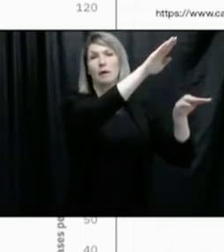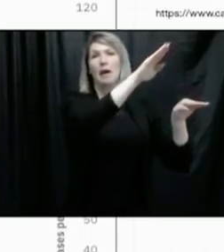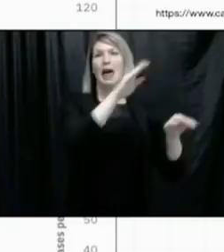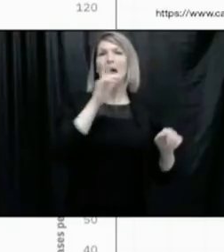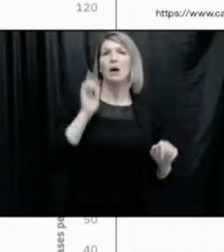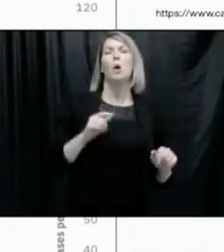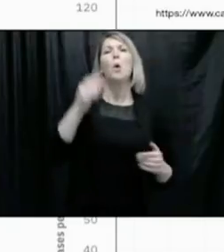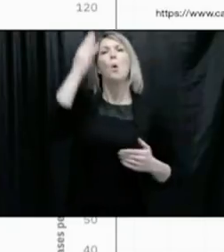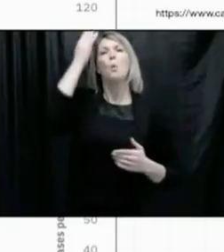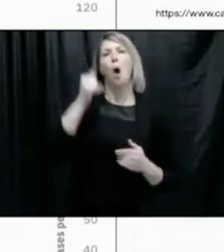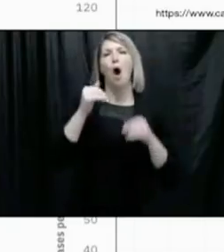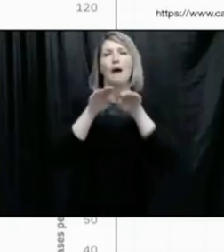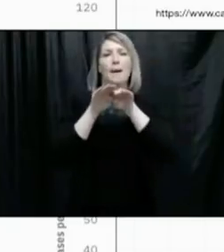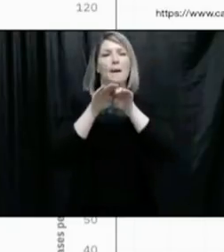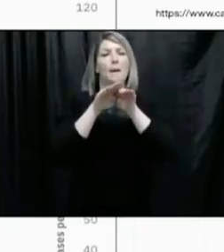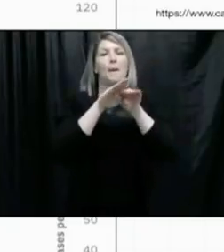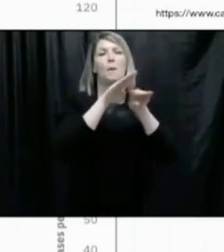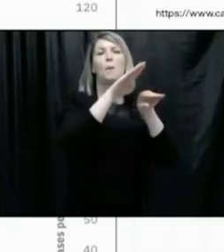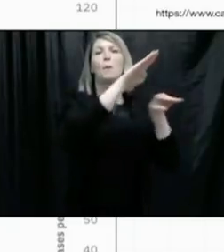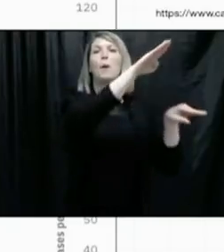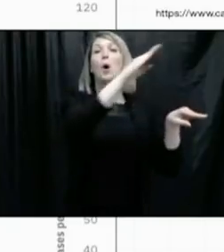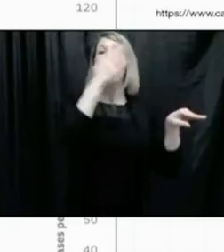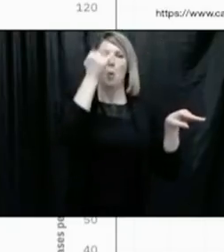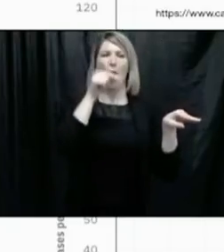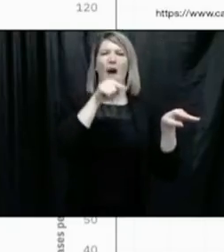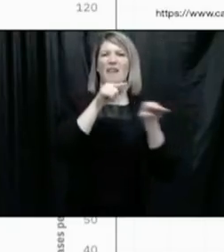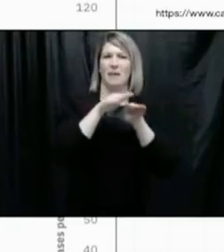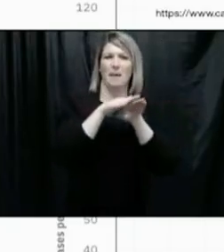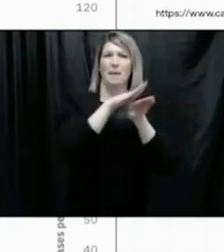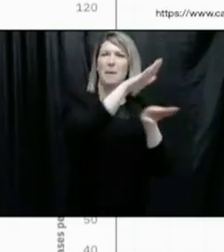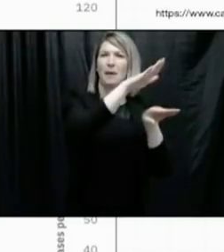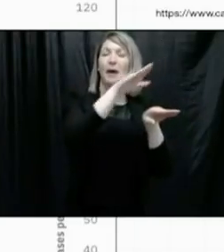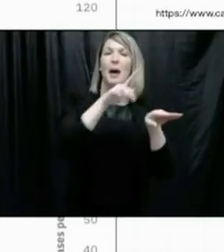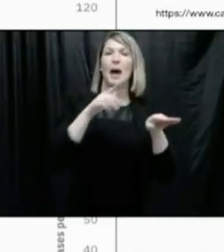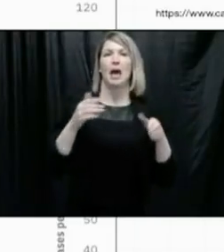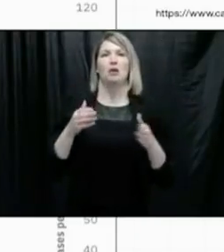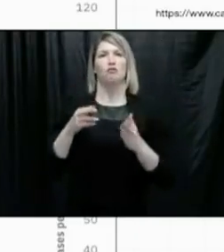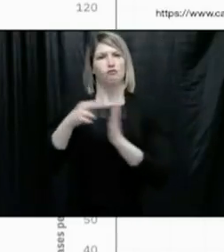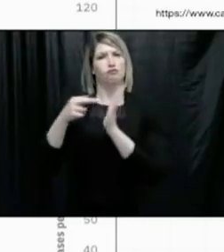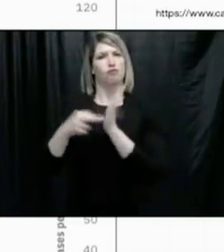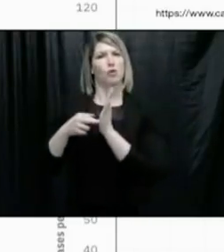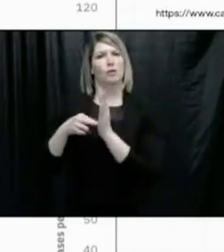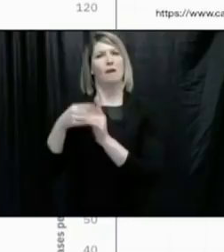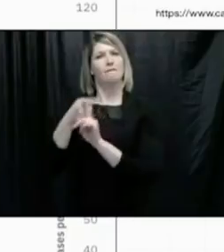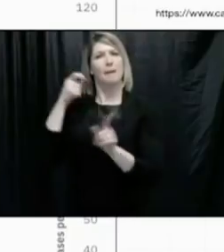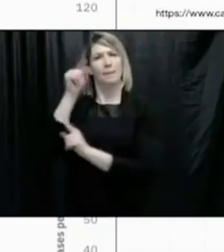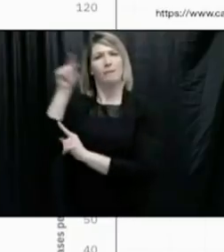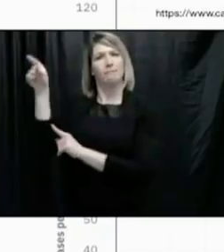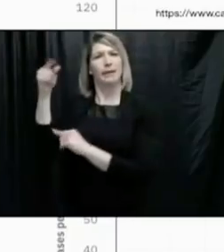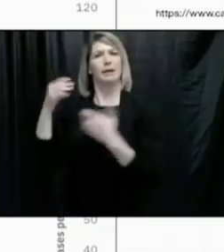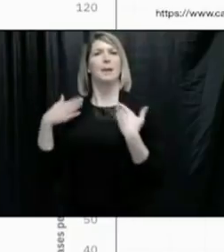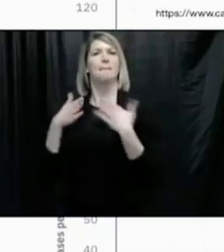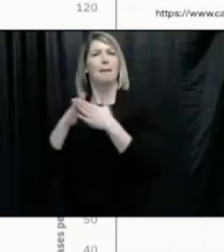ASK YOURSELF AND WHAT HAPPENED IS PUBLIC-HEALTH INJURIES AND THE IDENTIFIED THERE WAS AN